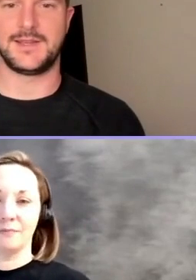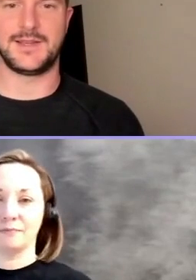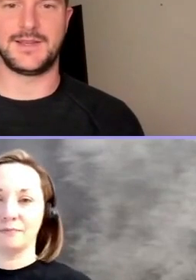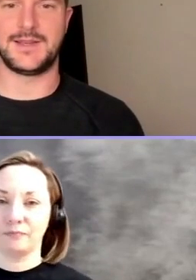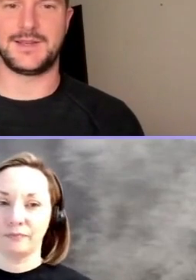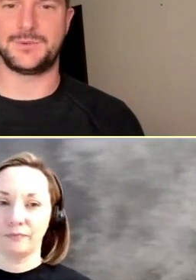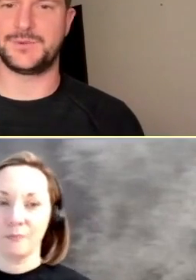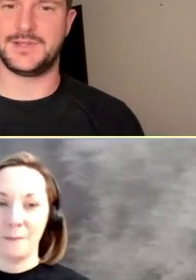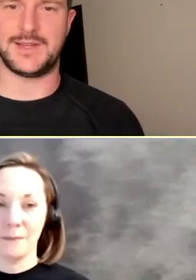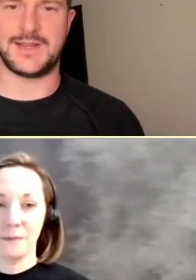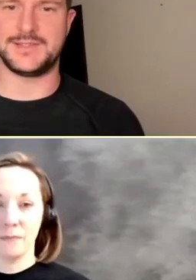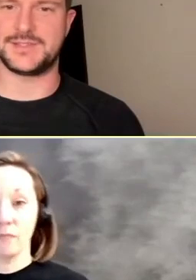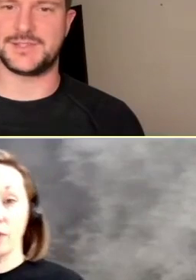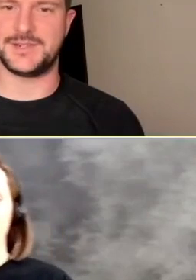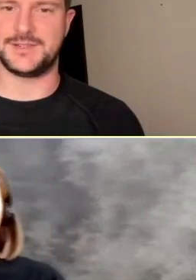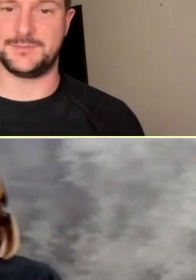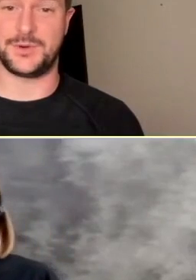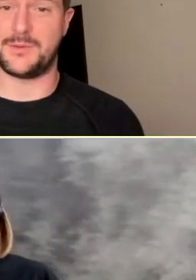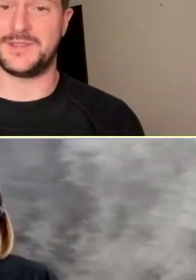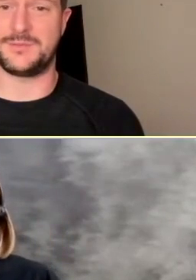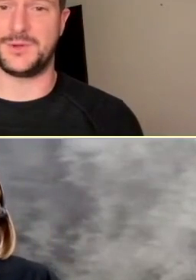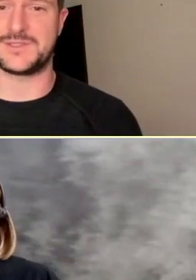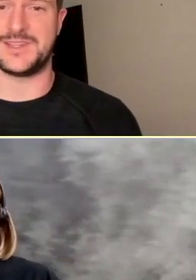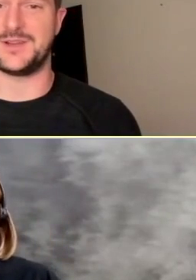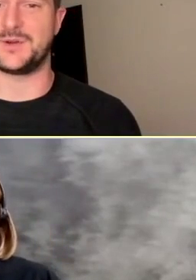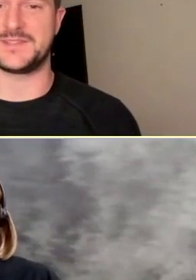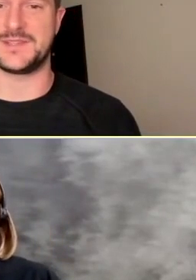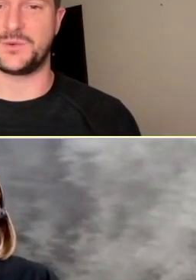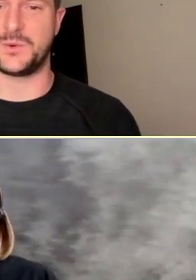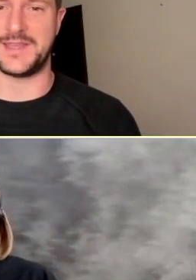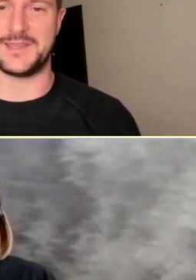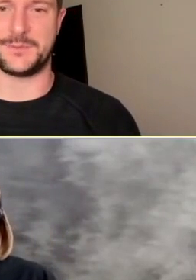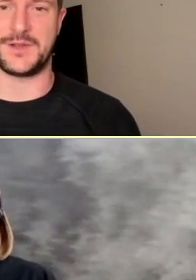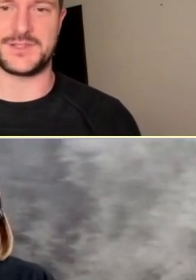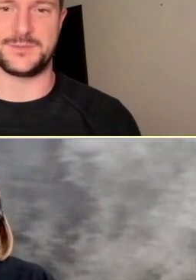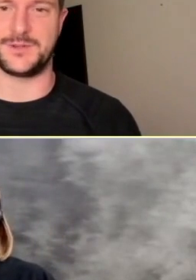with many animations or maybe suffer from destruction